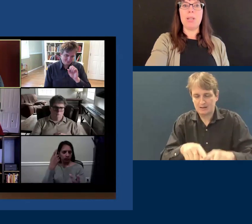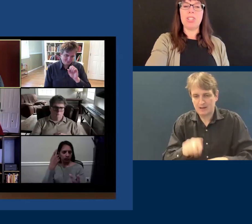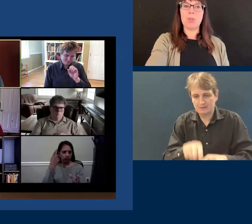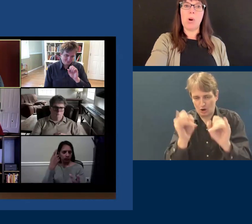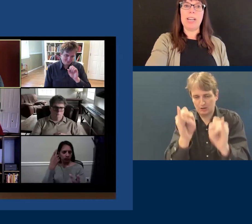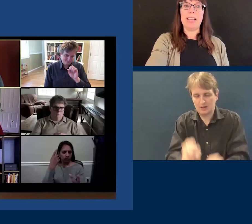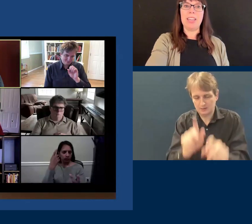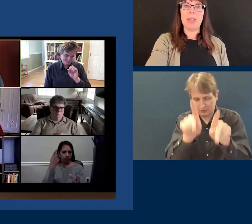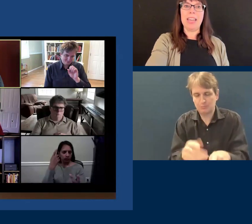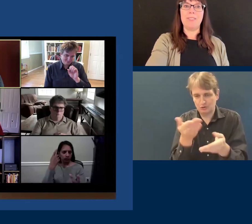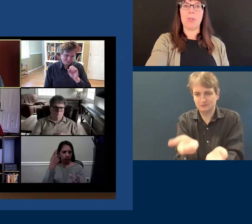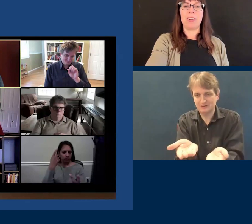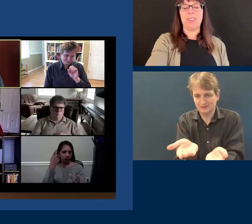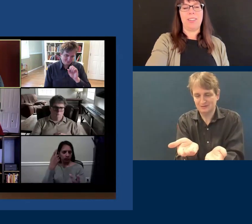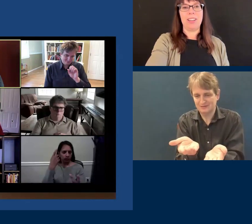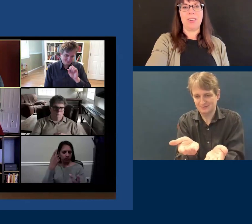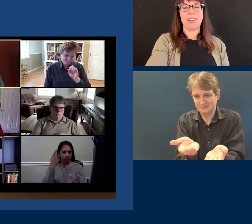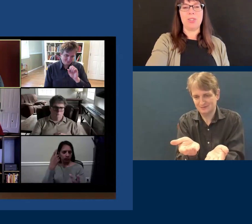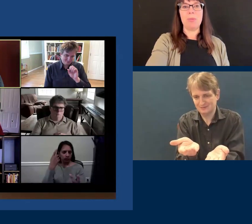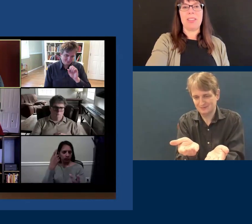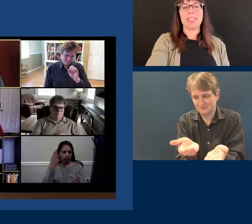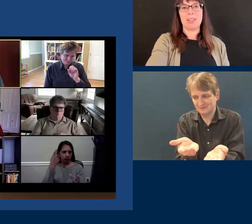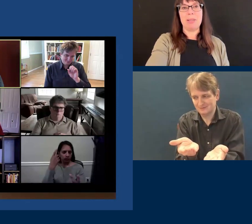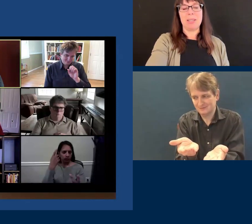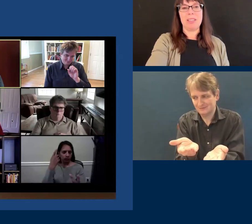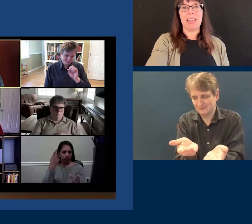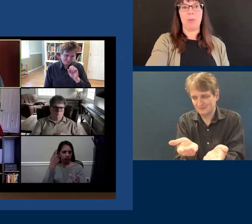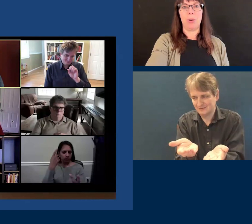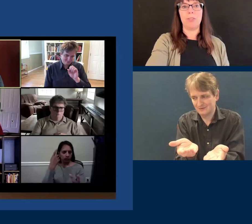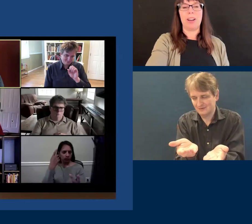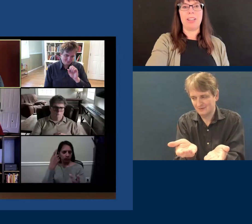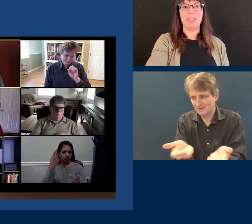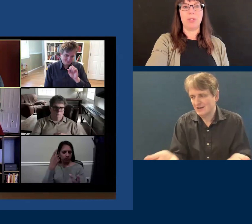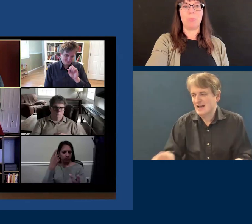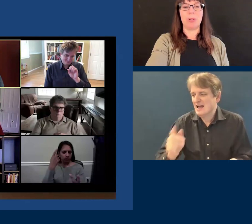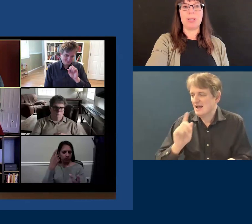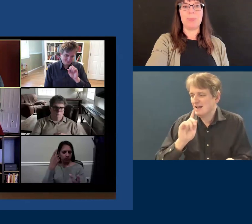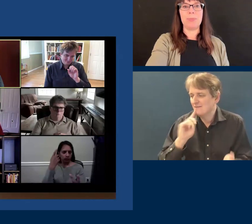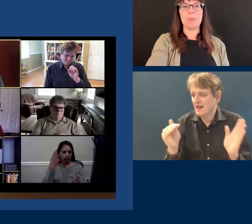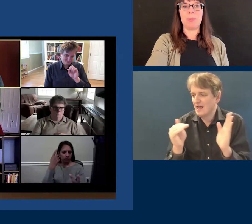but just a warning that you can't assume that that's going to be something that will work for every individual person.